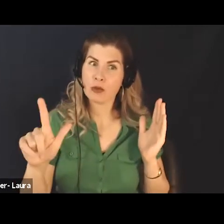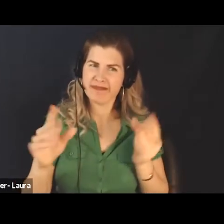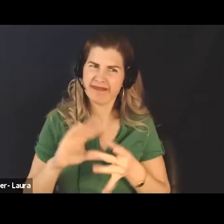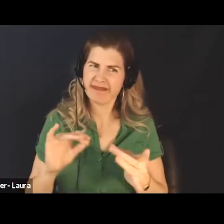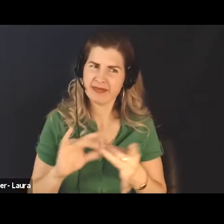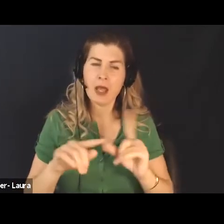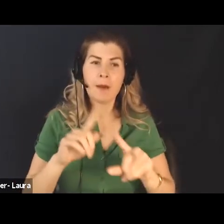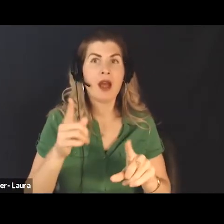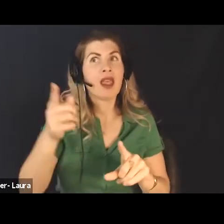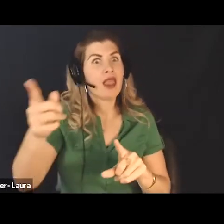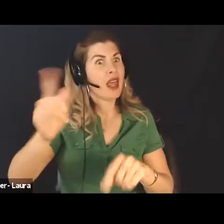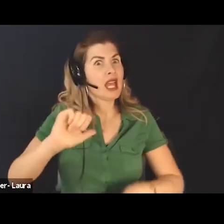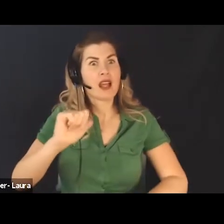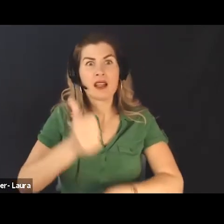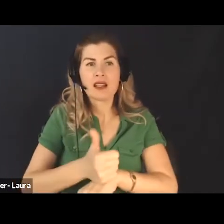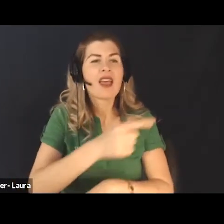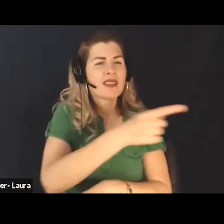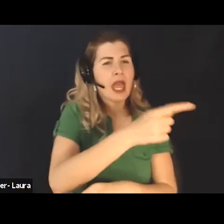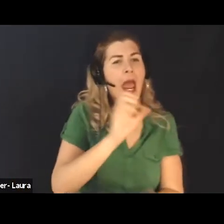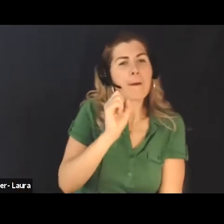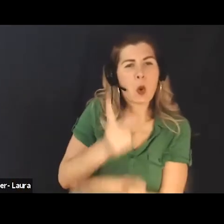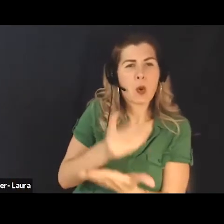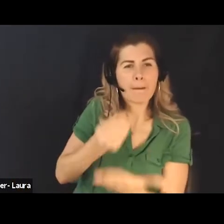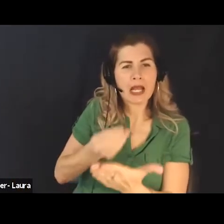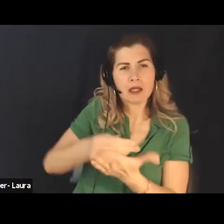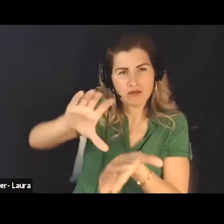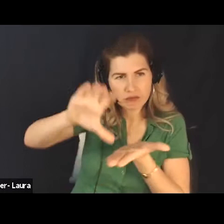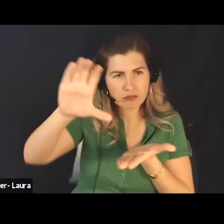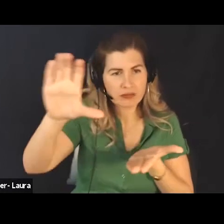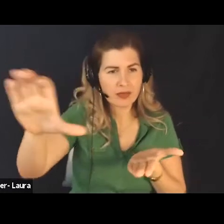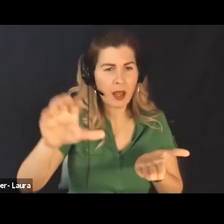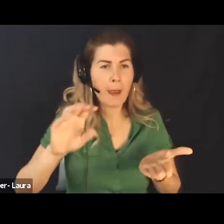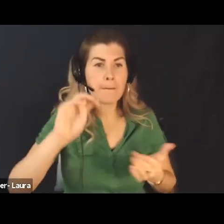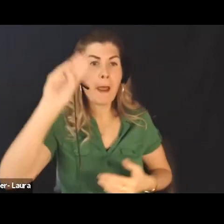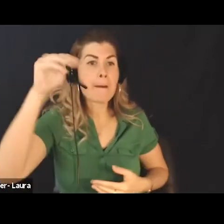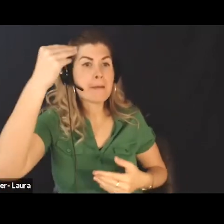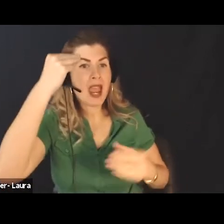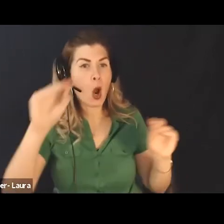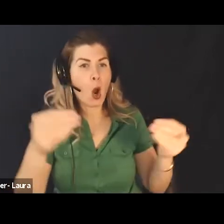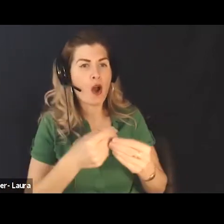since council approved the loan, the champions in the mayoral office actually did start advertising that the street lights